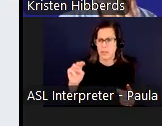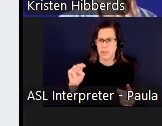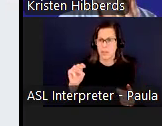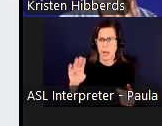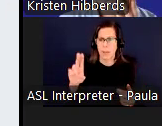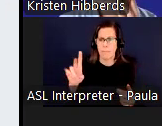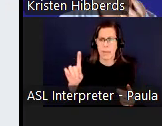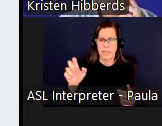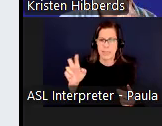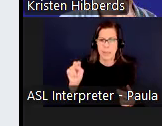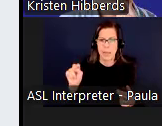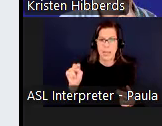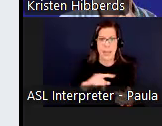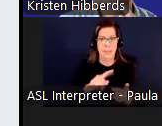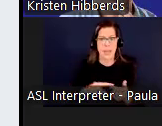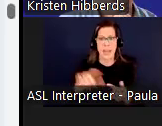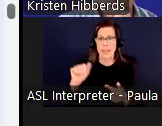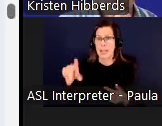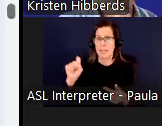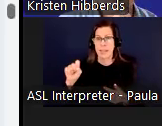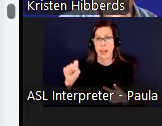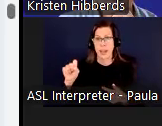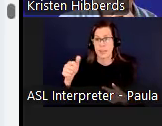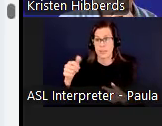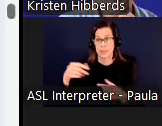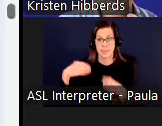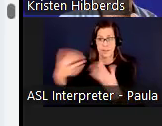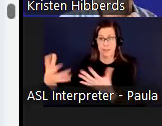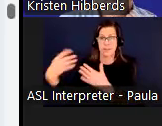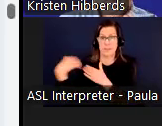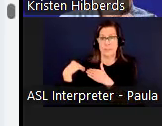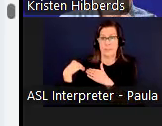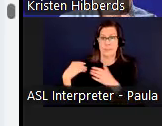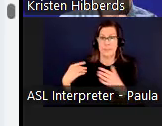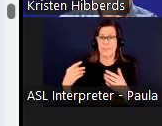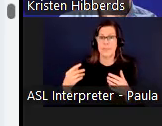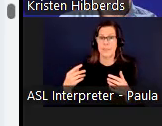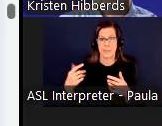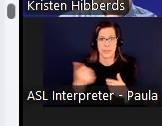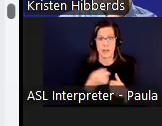onus on APS to be very diligent in, in cross reporting things that are closed